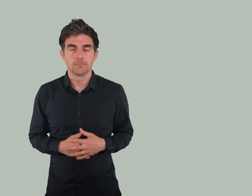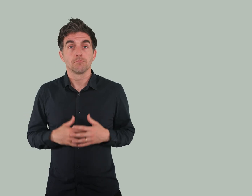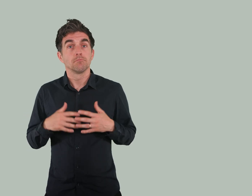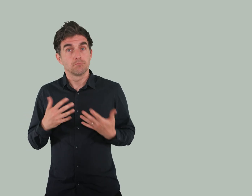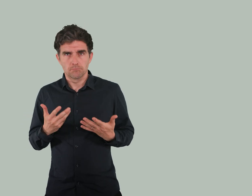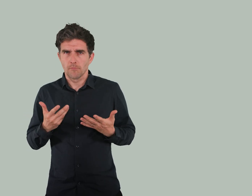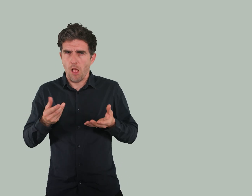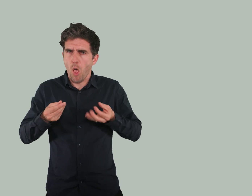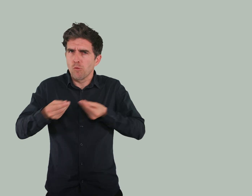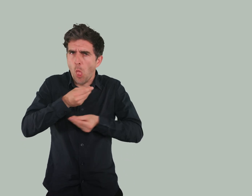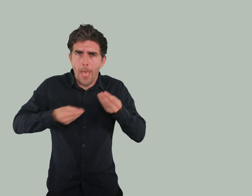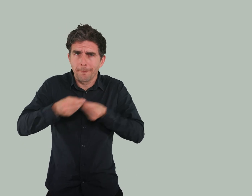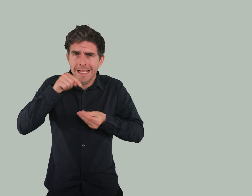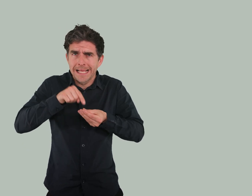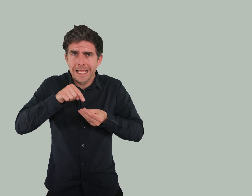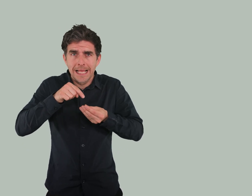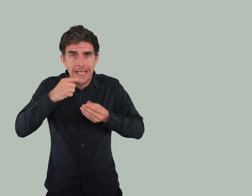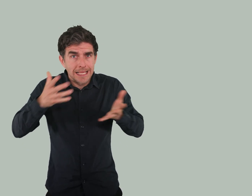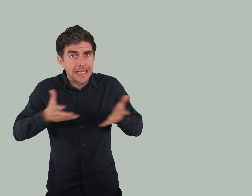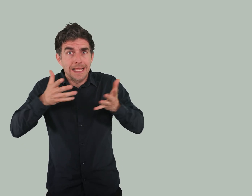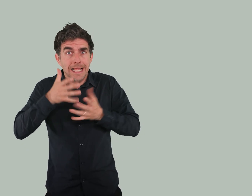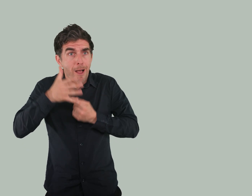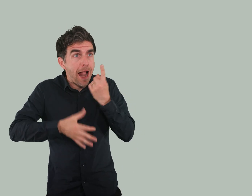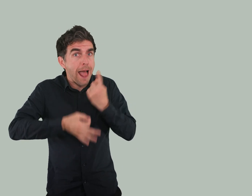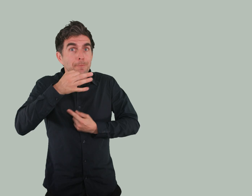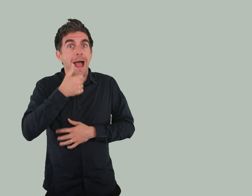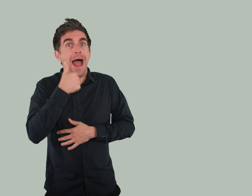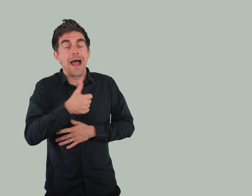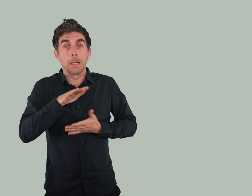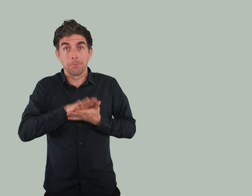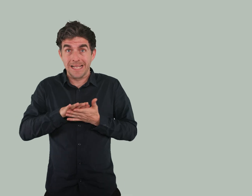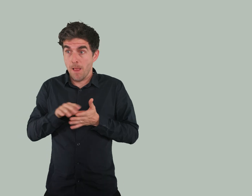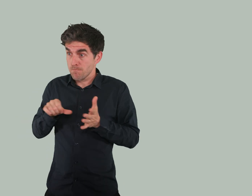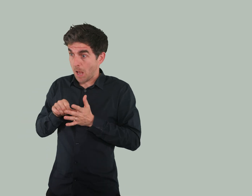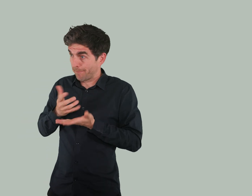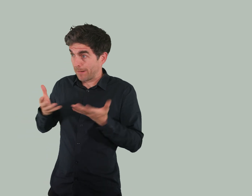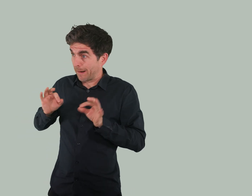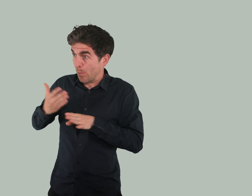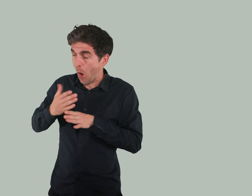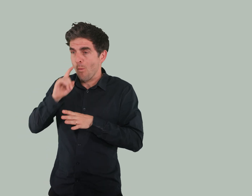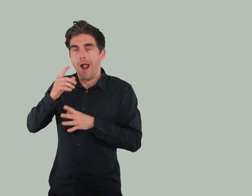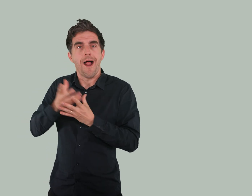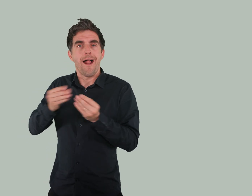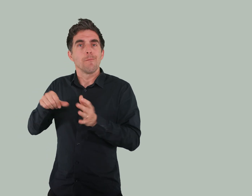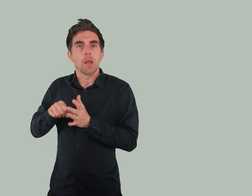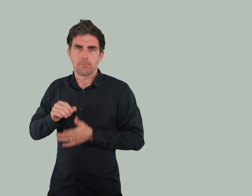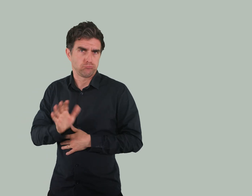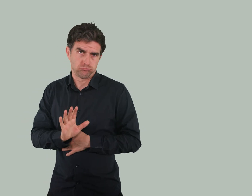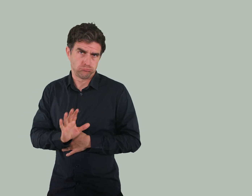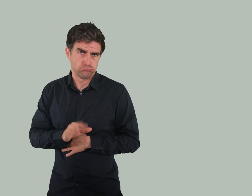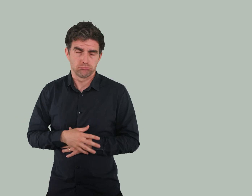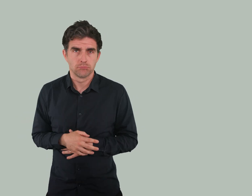216. That is why economic growth alone will not solve the problem.